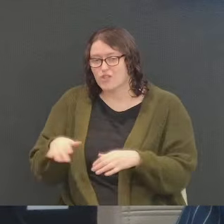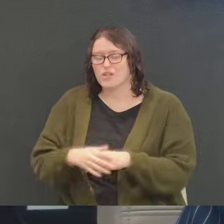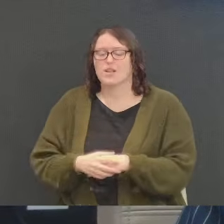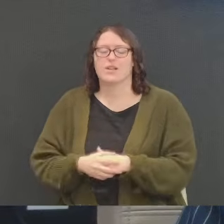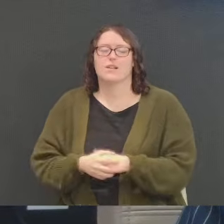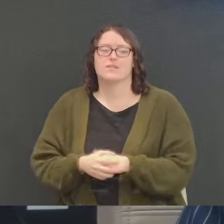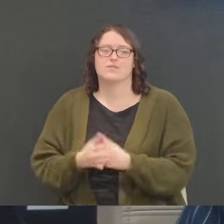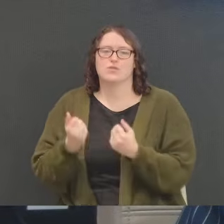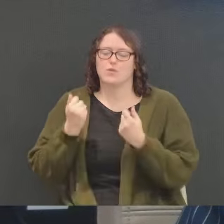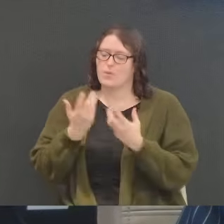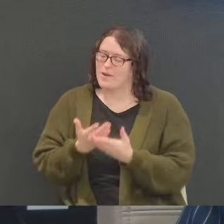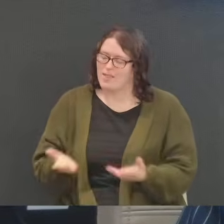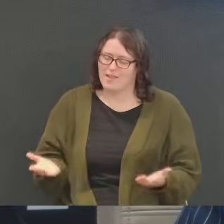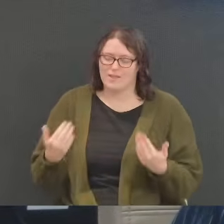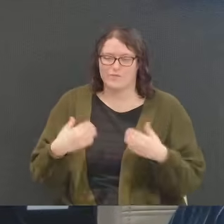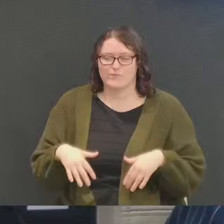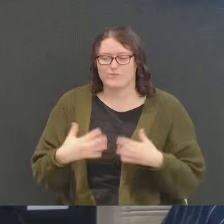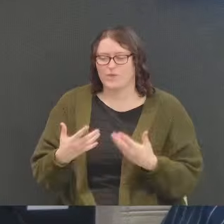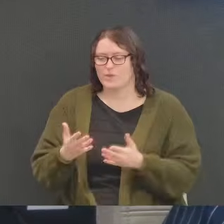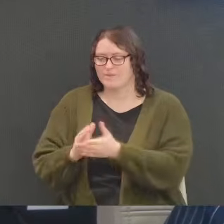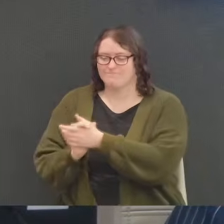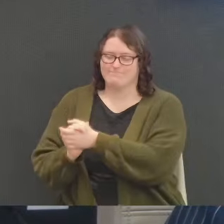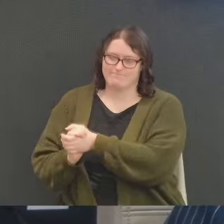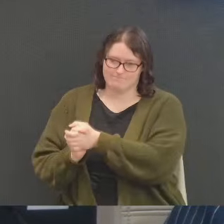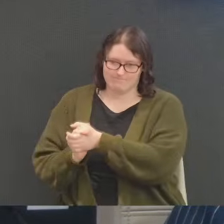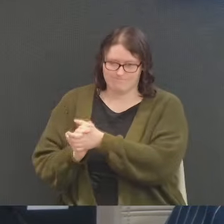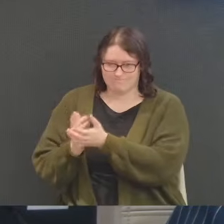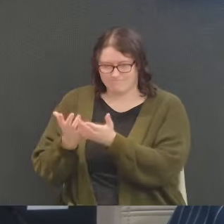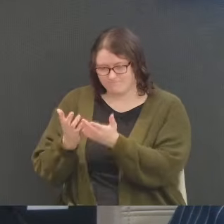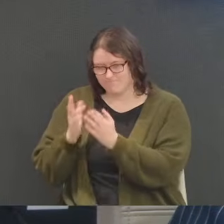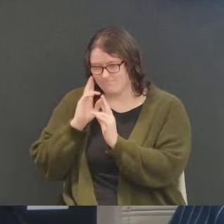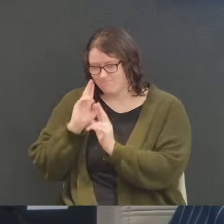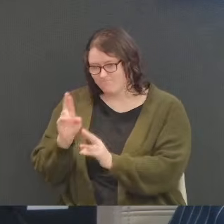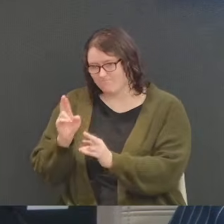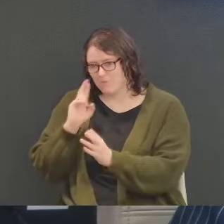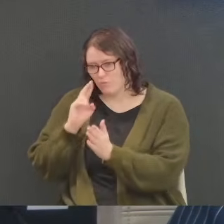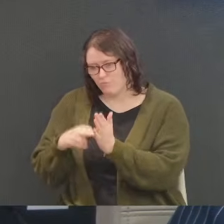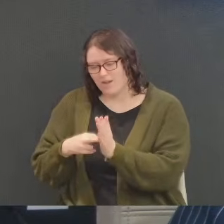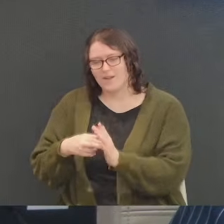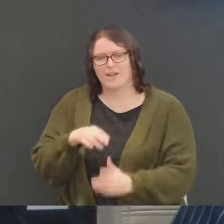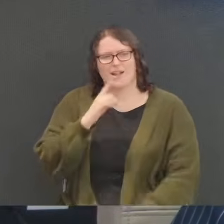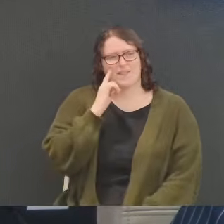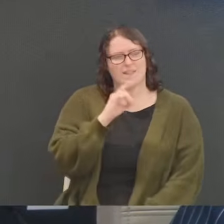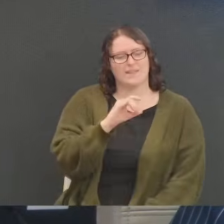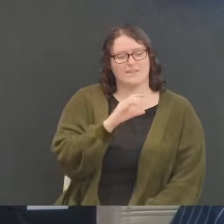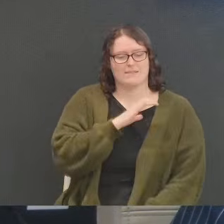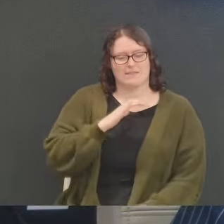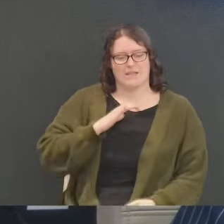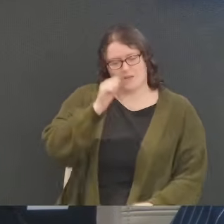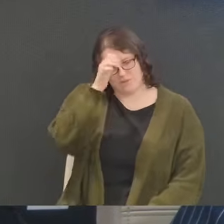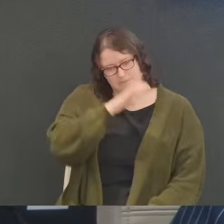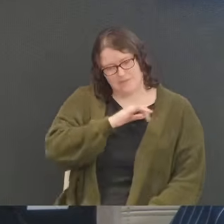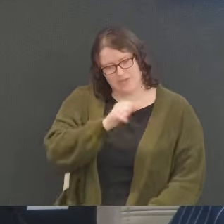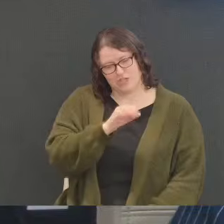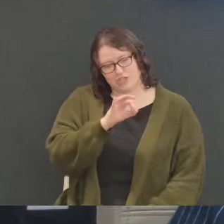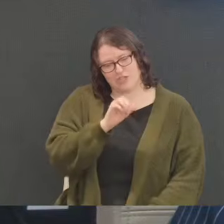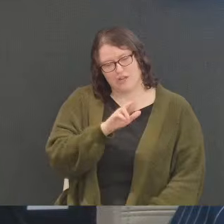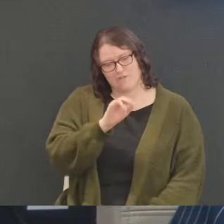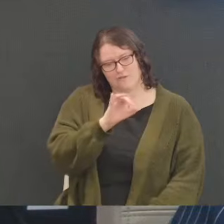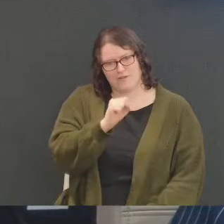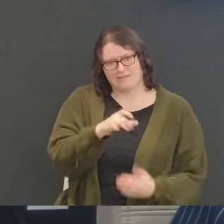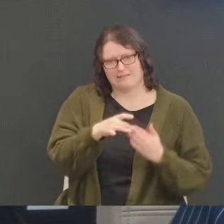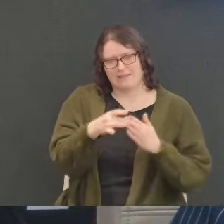commend the Mayor and the city and I believe Councilman Jeff led that but also Sheriff McGuffy